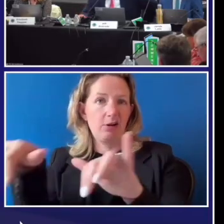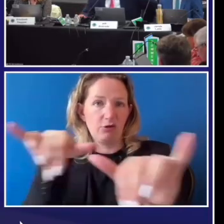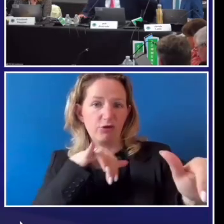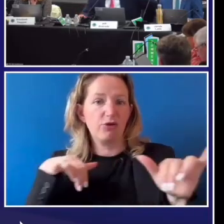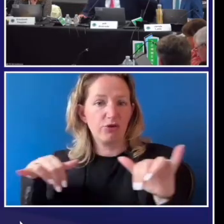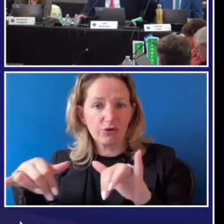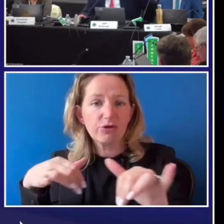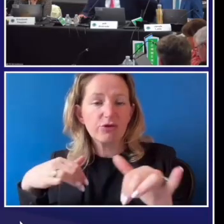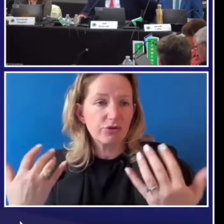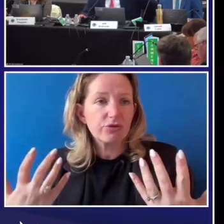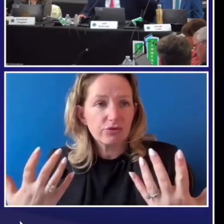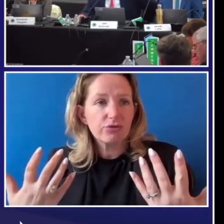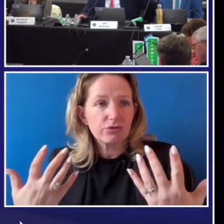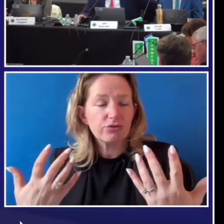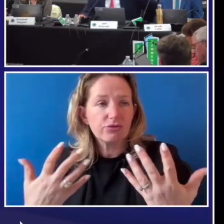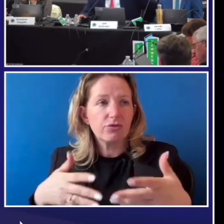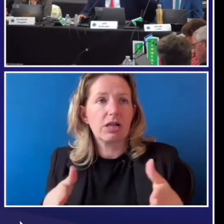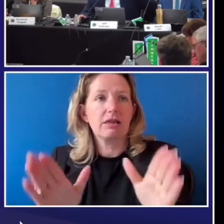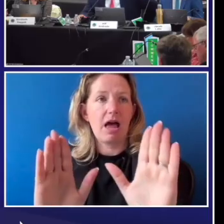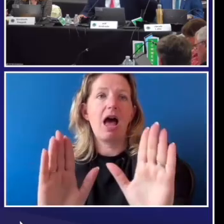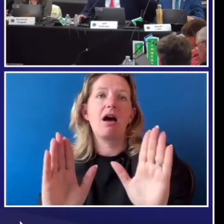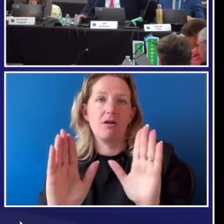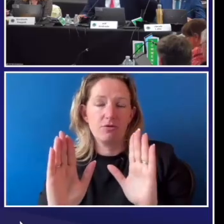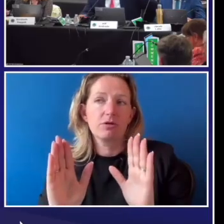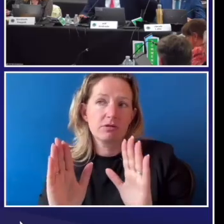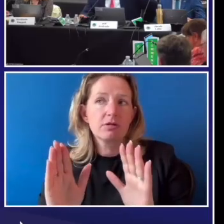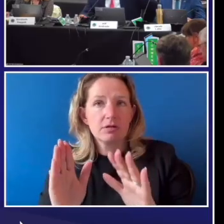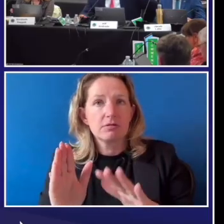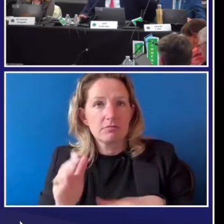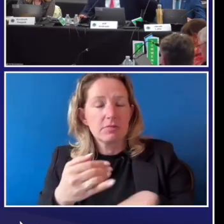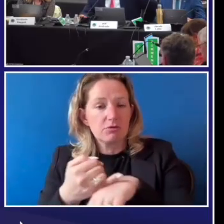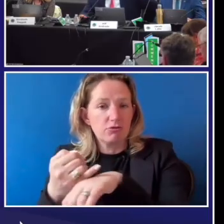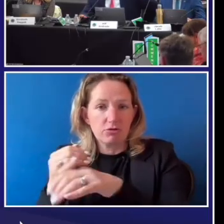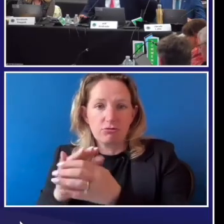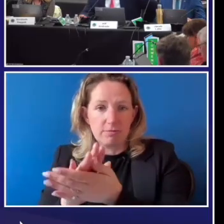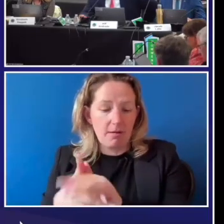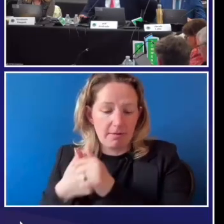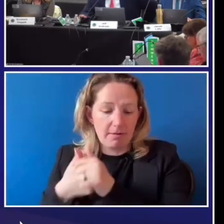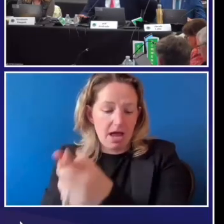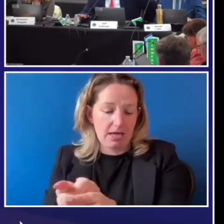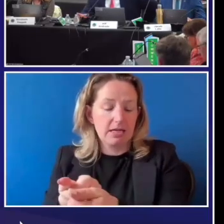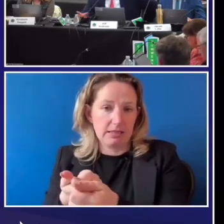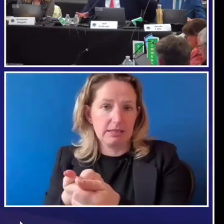come into compliance. But don't forget, this, in this case, we're talking strictly about the federal link piece of it.